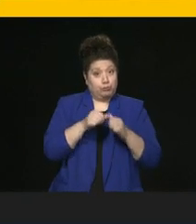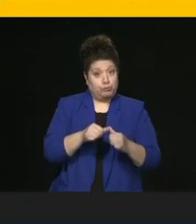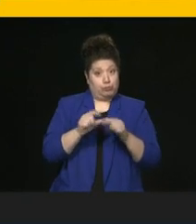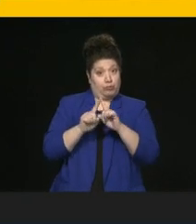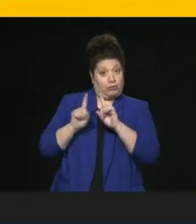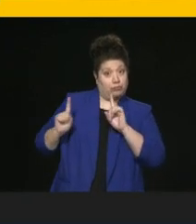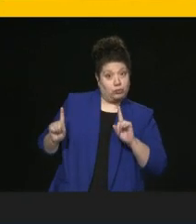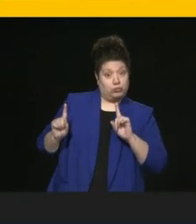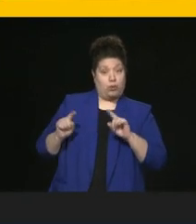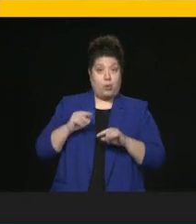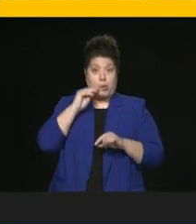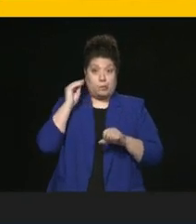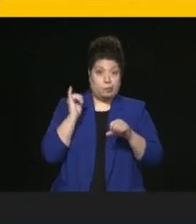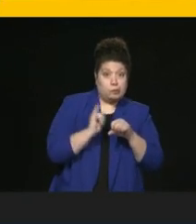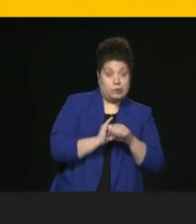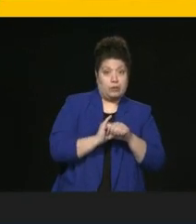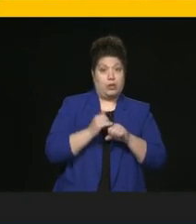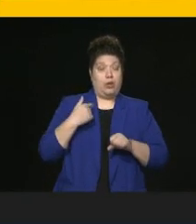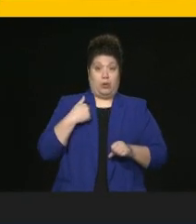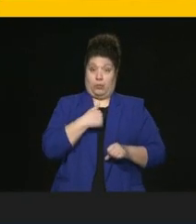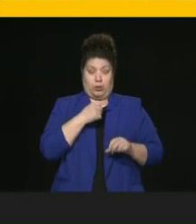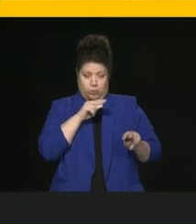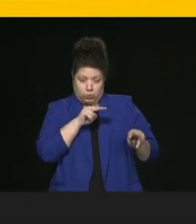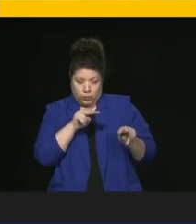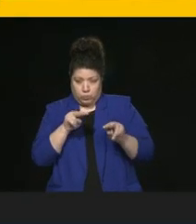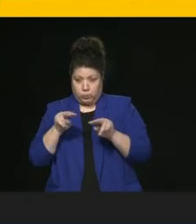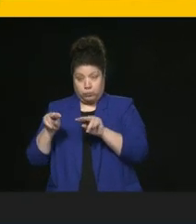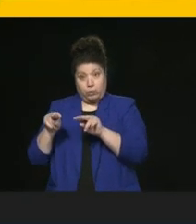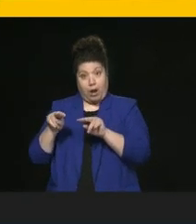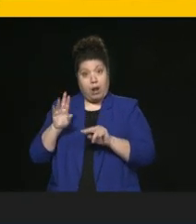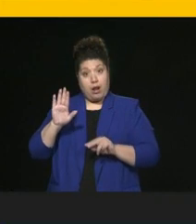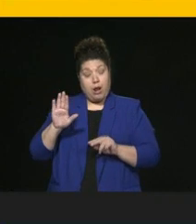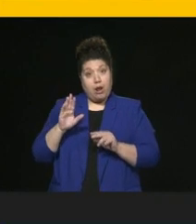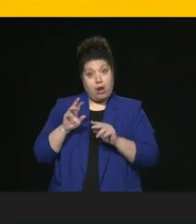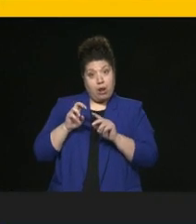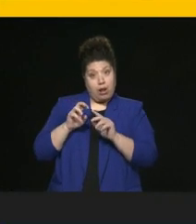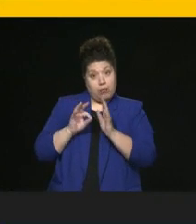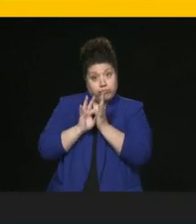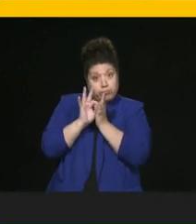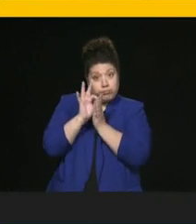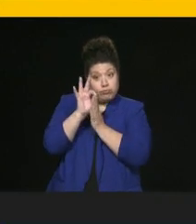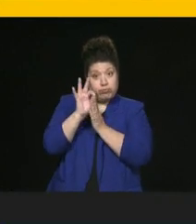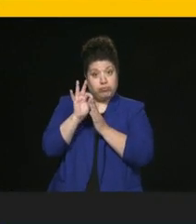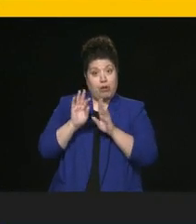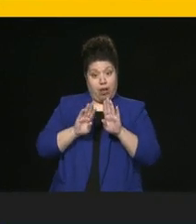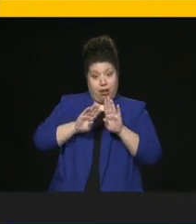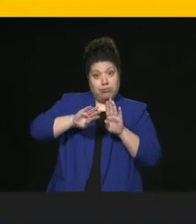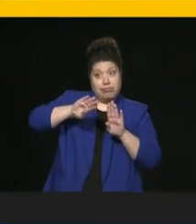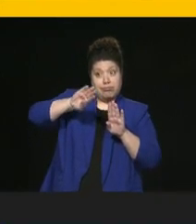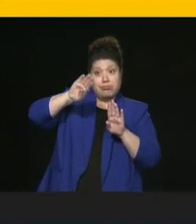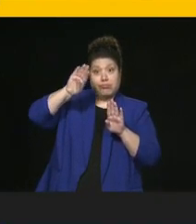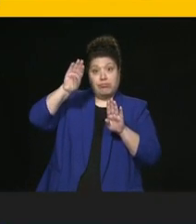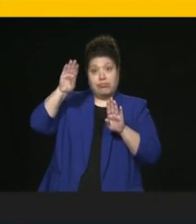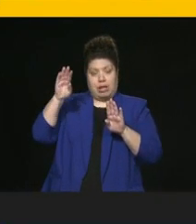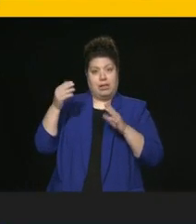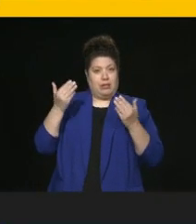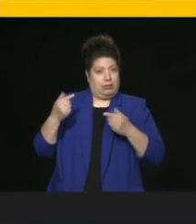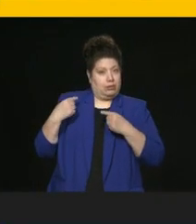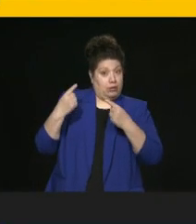WE'RE CLOSELY MONITORING FOR SIGNS THAT OUR EFFORTS ARE HAVING AN IMPACT ON THE EPIDEMIC CURVE.